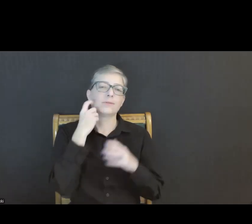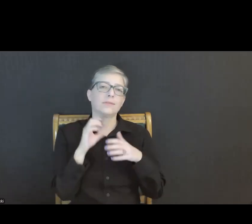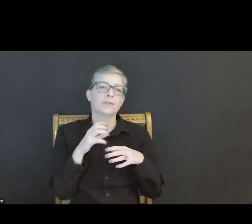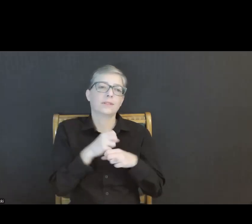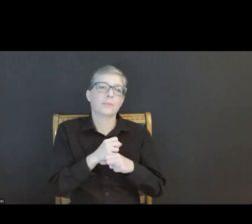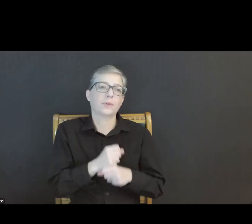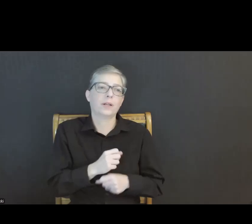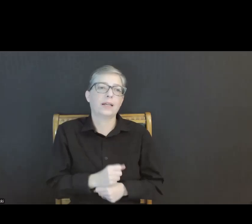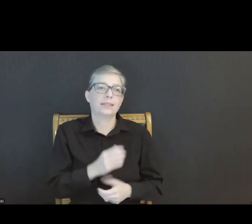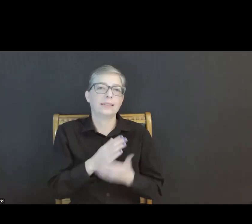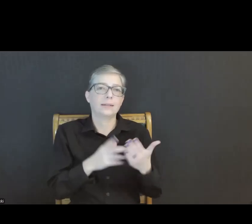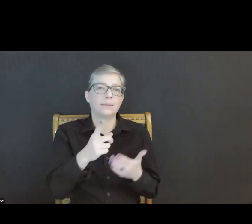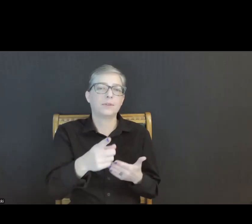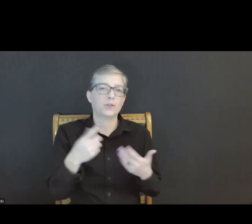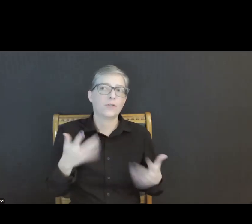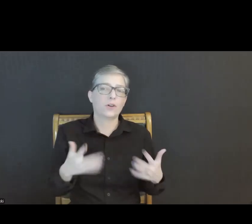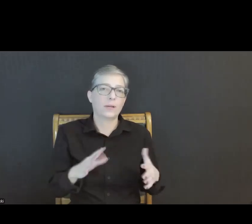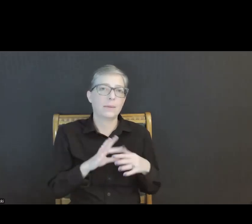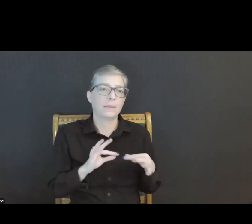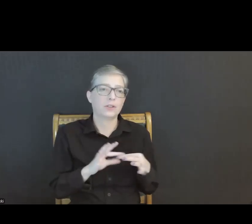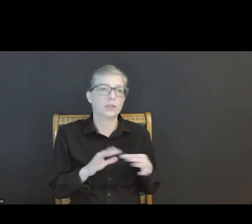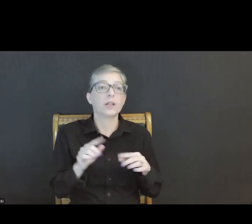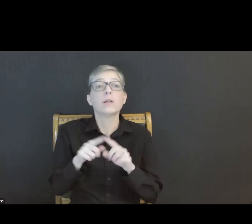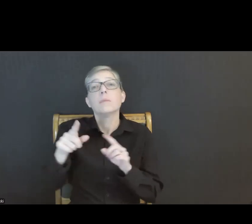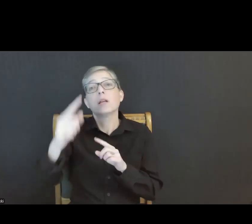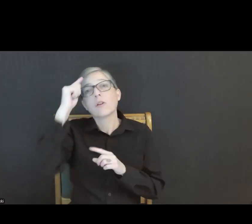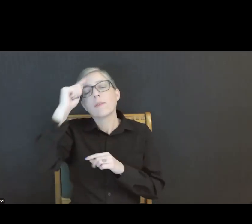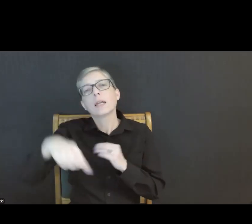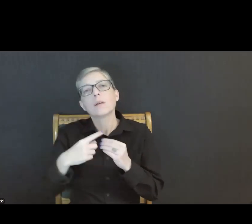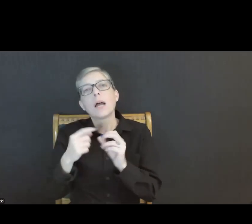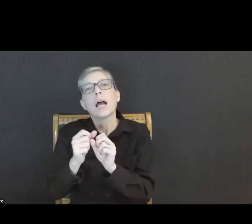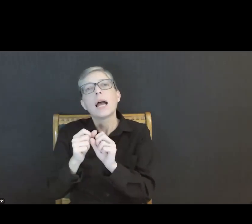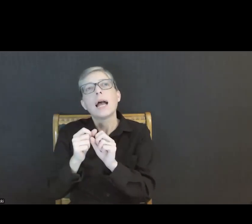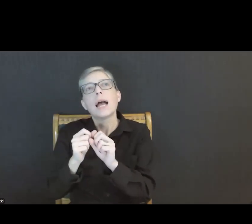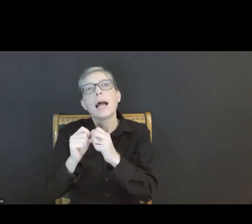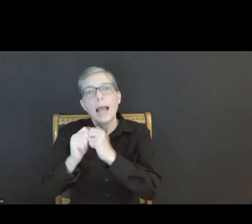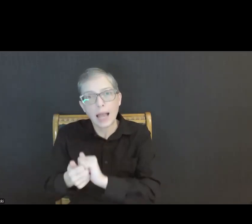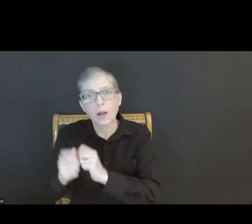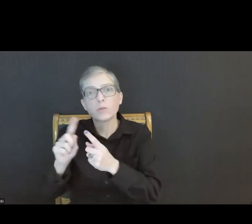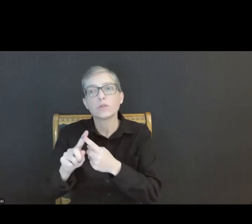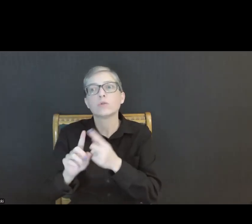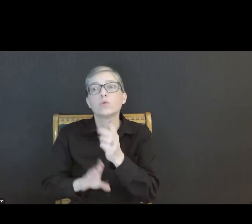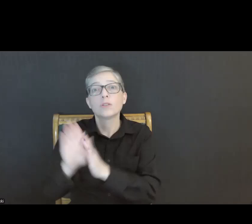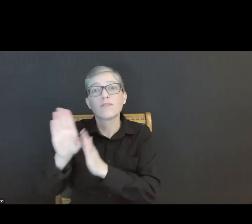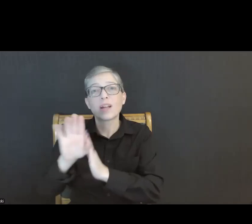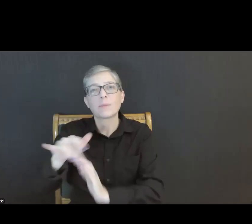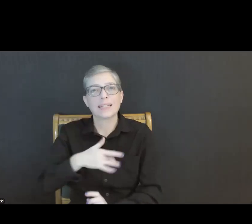you think of ways to create sense of safety and inclusion for the patients or the communities